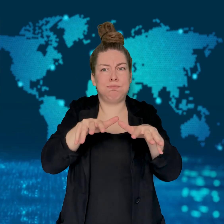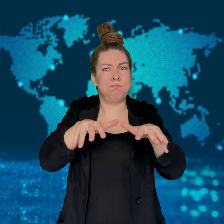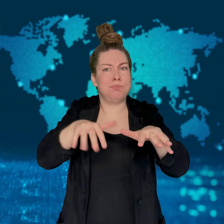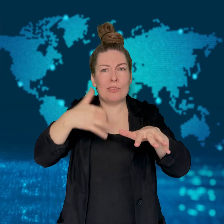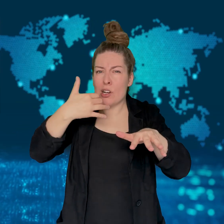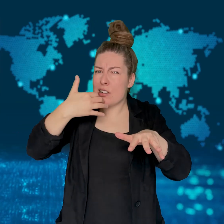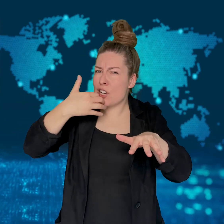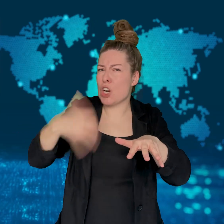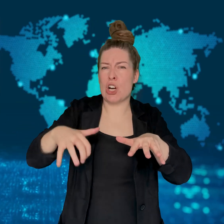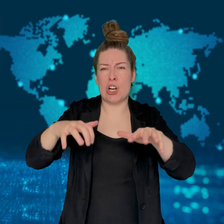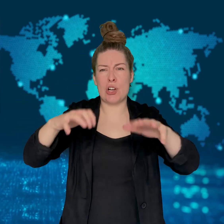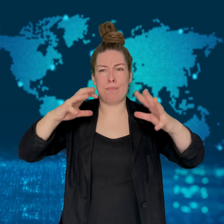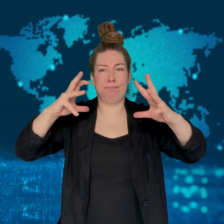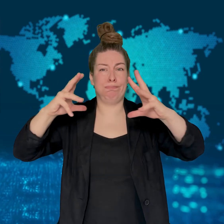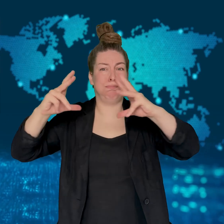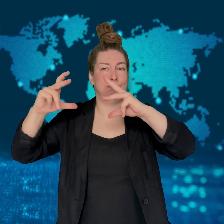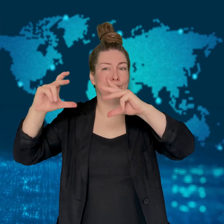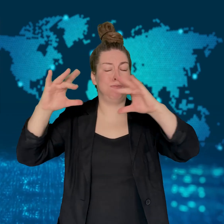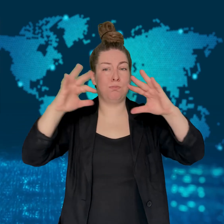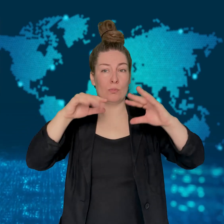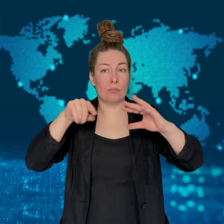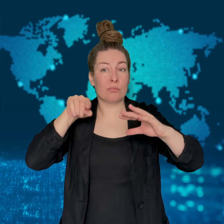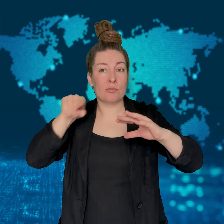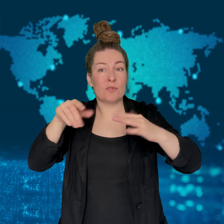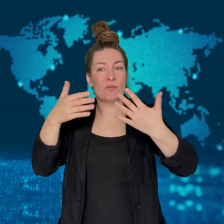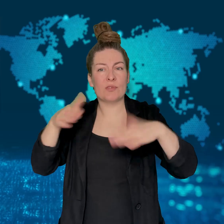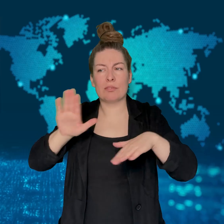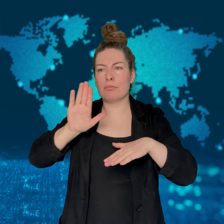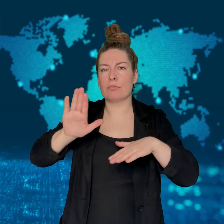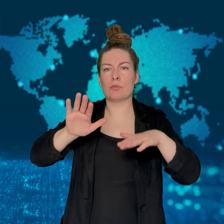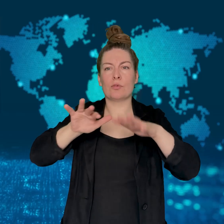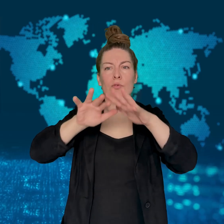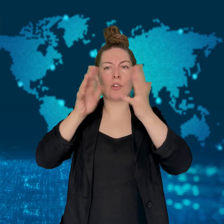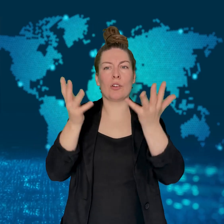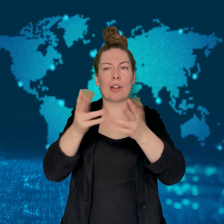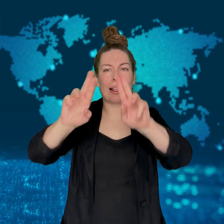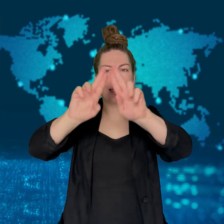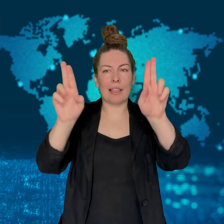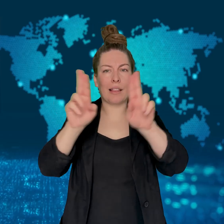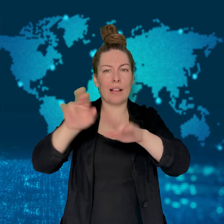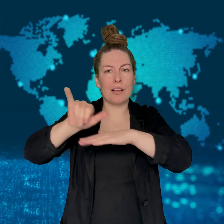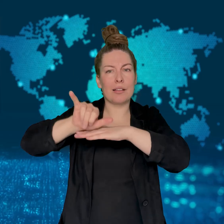sending lava and ash into the air.